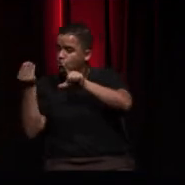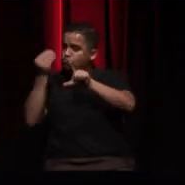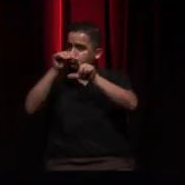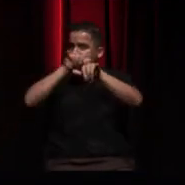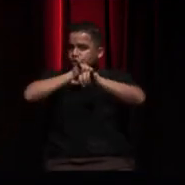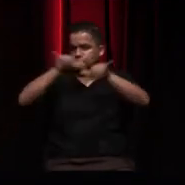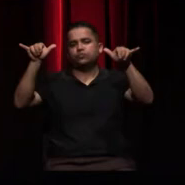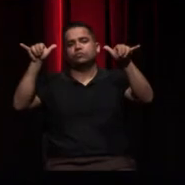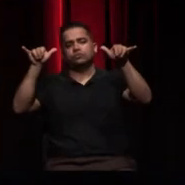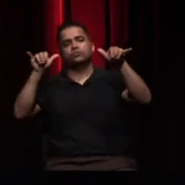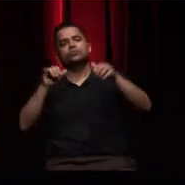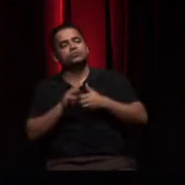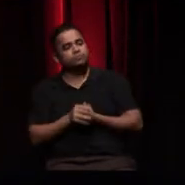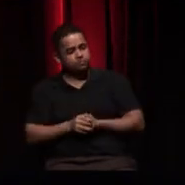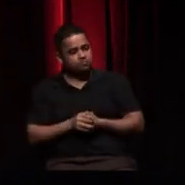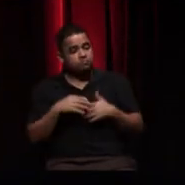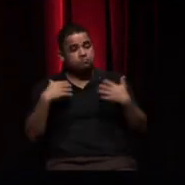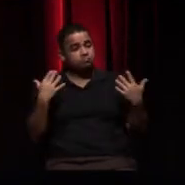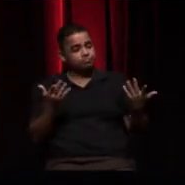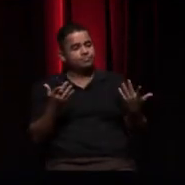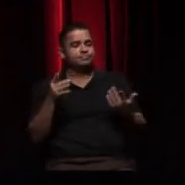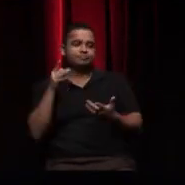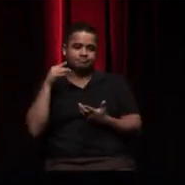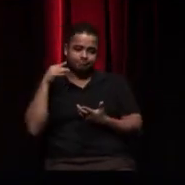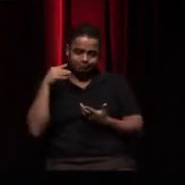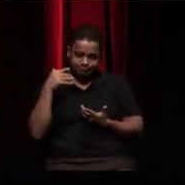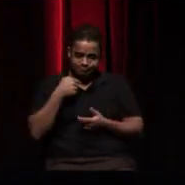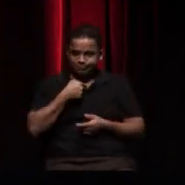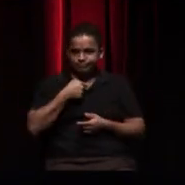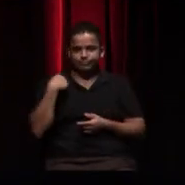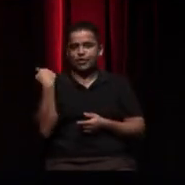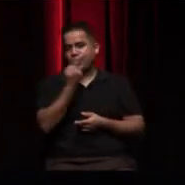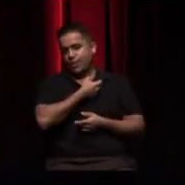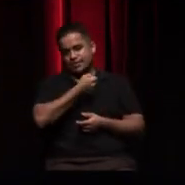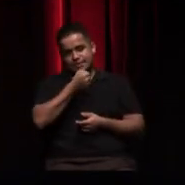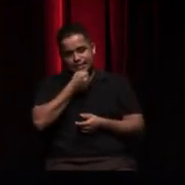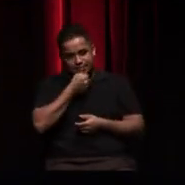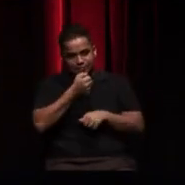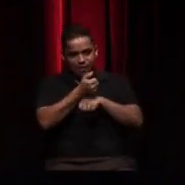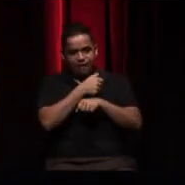So, there we go reporters from Rio de Janeiro,